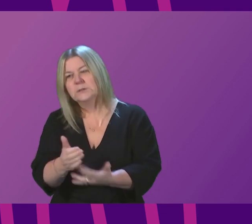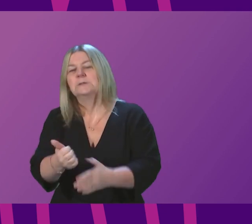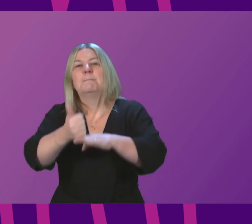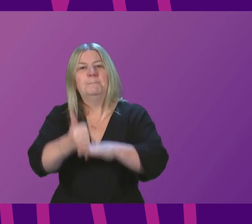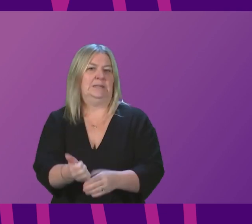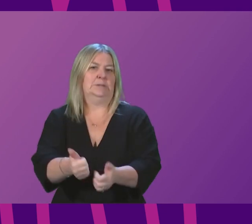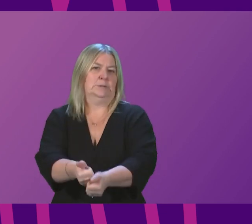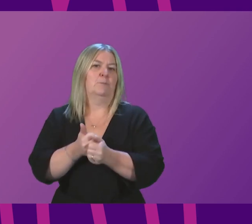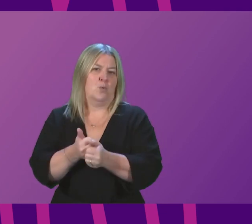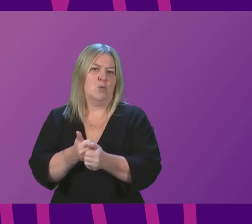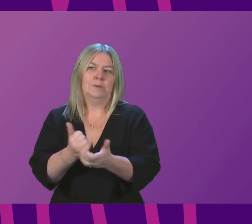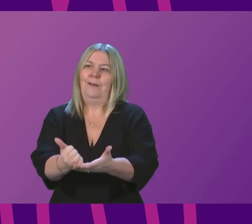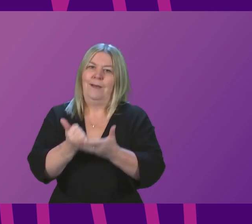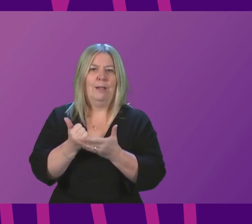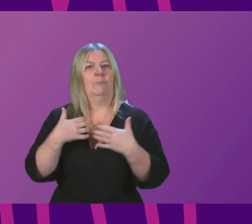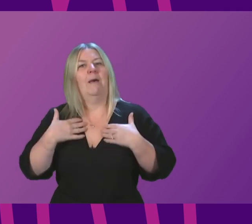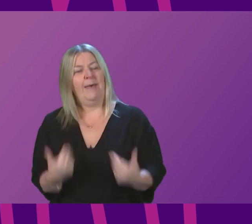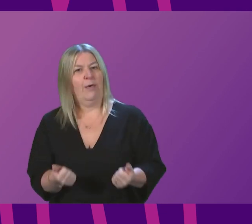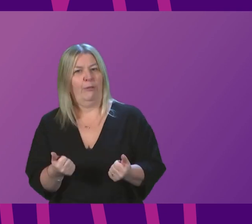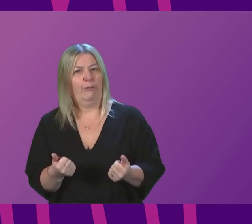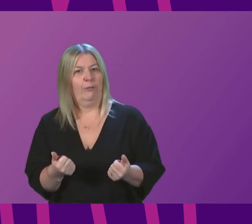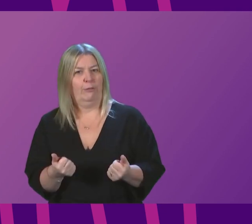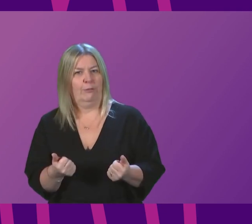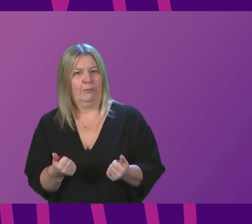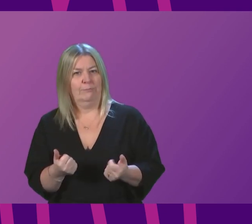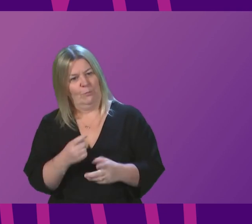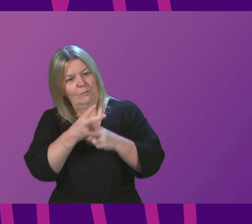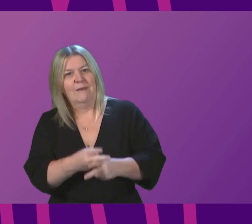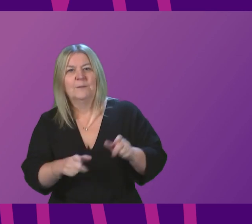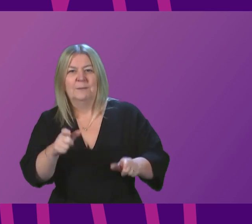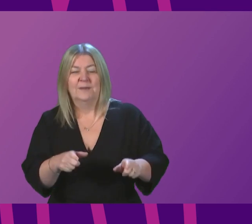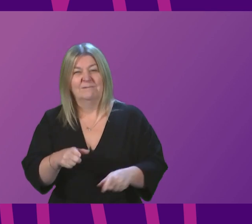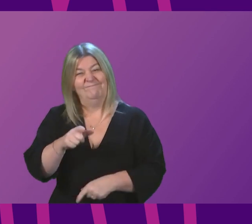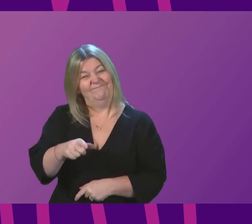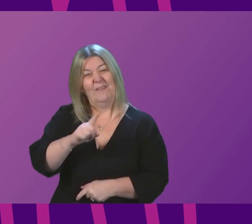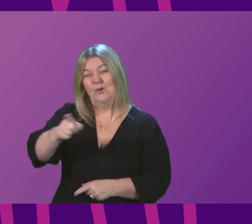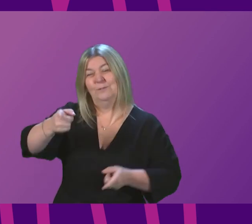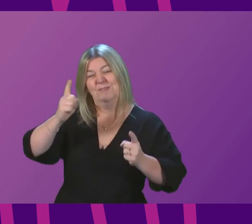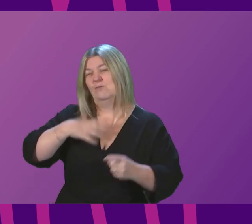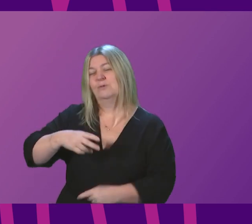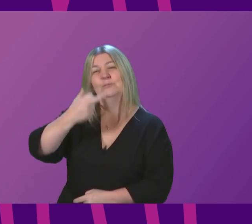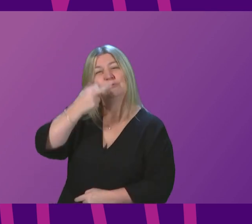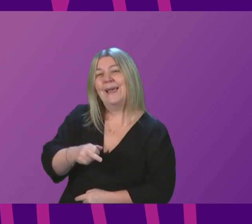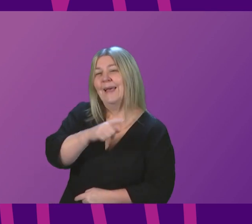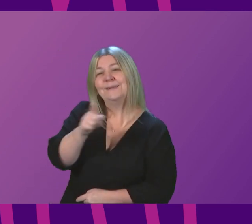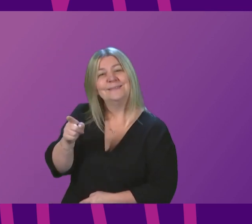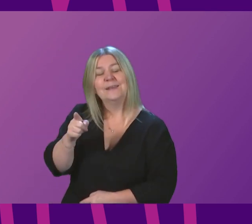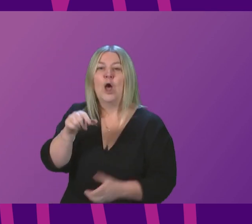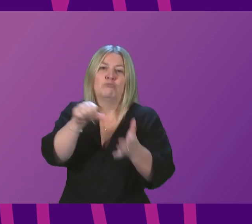protect people’s lives and livelihoods. Nicola Sturgeon wants to pretend that all the problems in the NHS are because of the